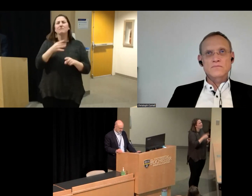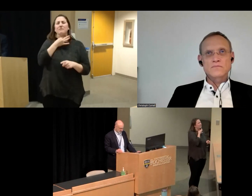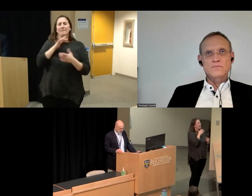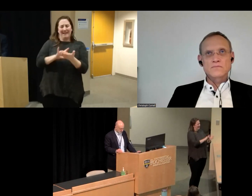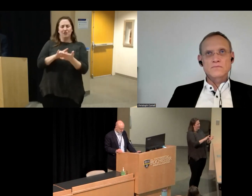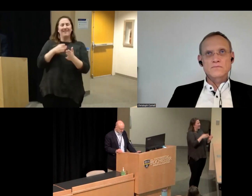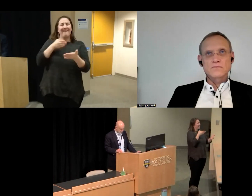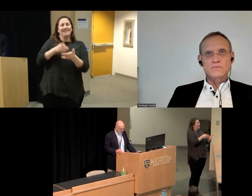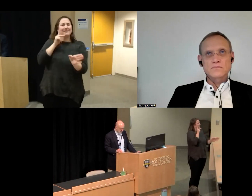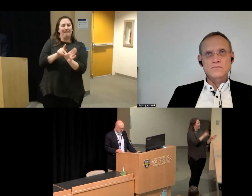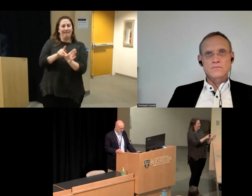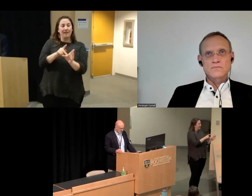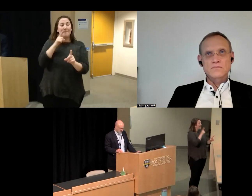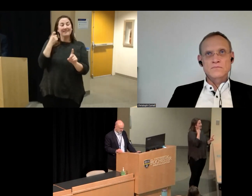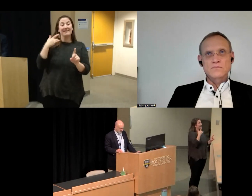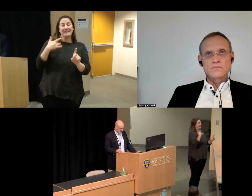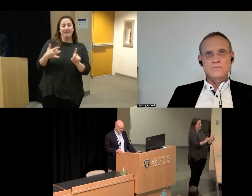particular those with notable any cholinergic effects.